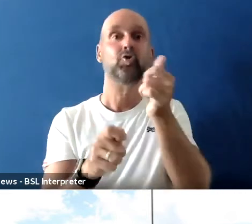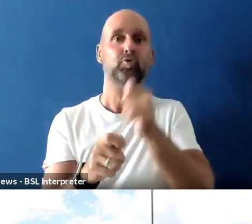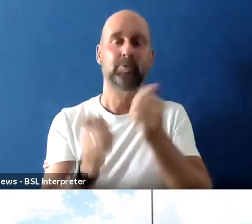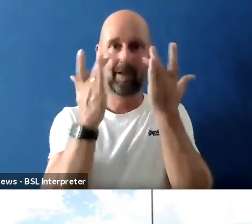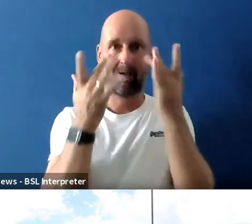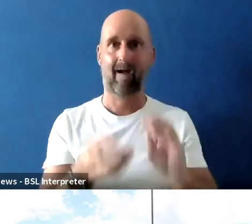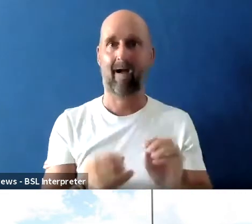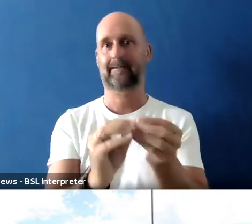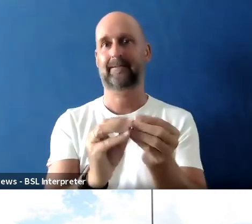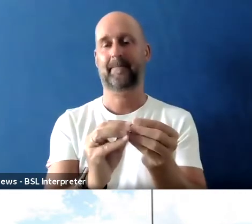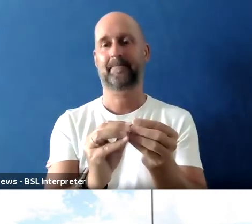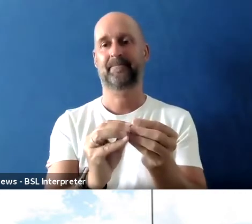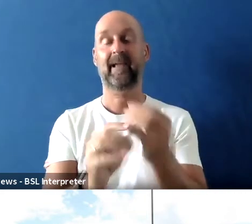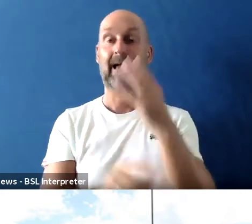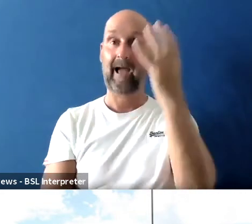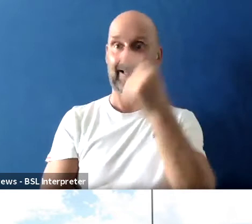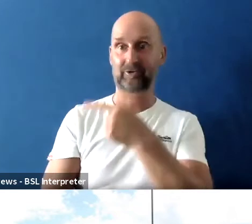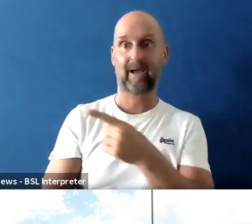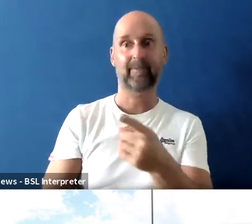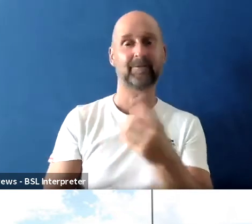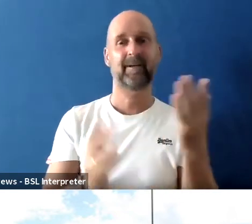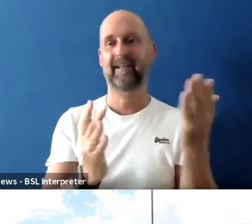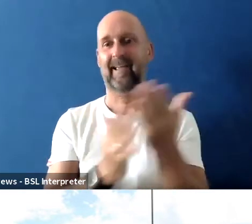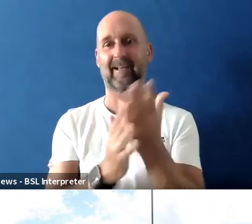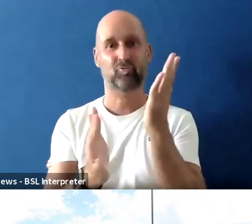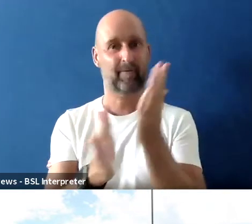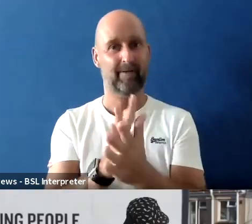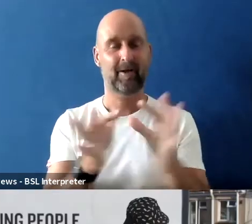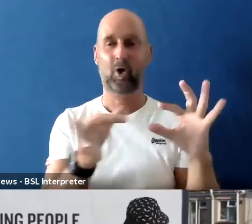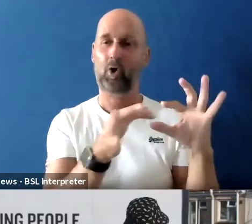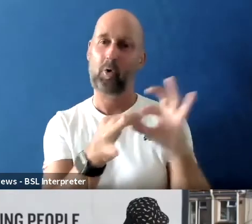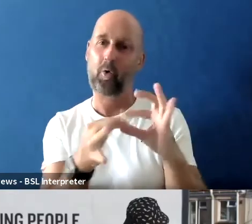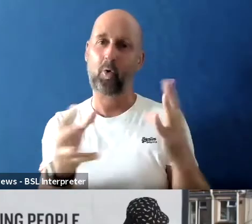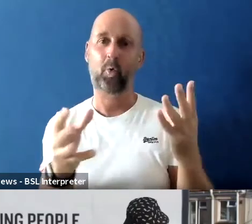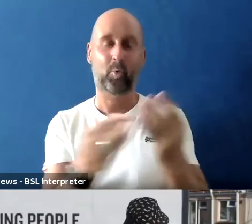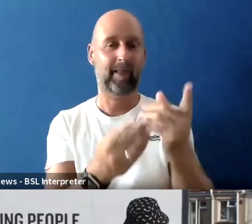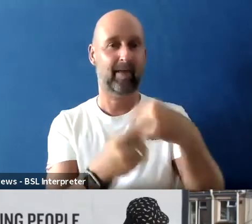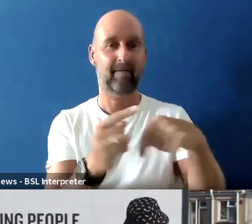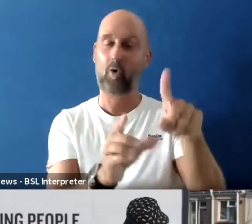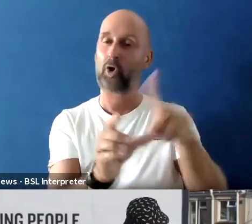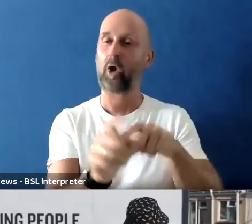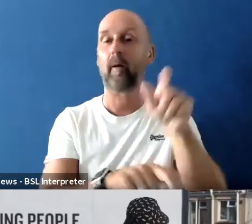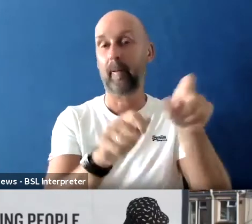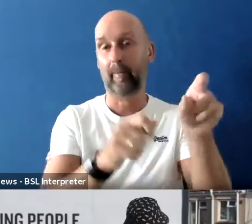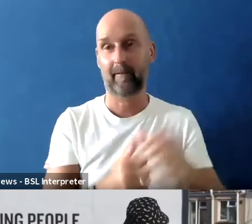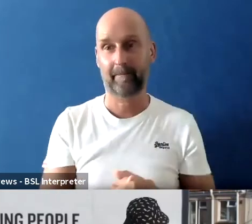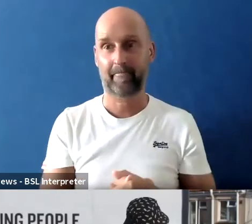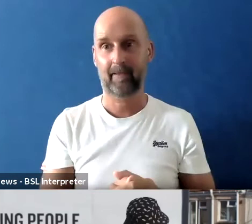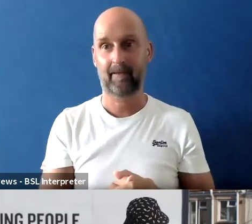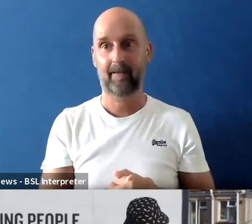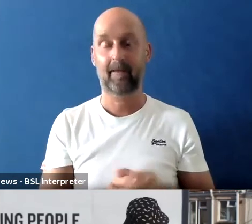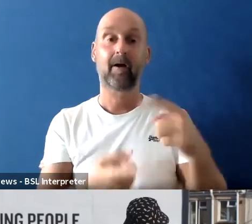We’re anti establishment disruptors, co-created with and for young people. We are an ARTS agency